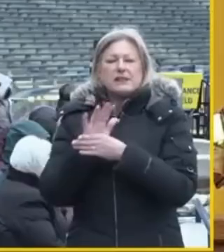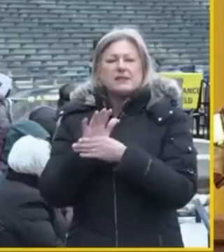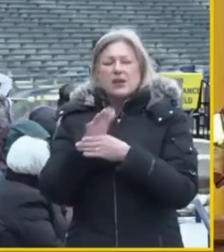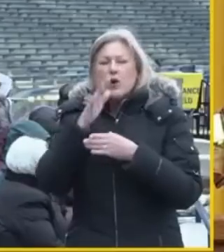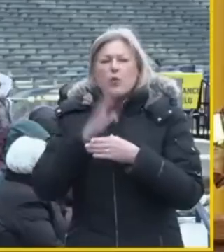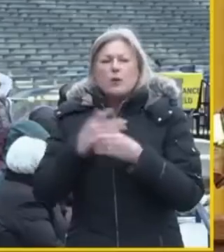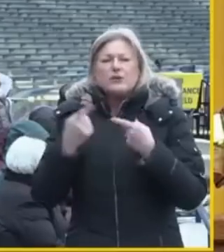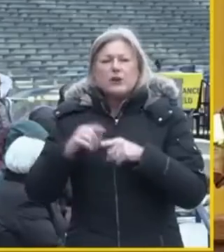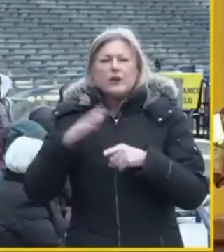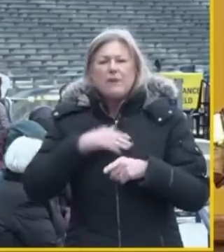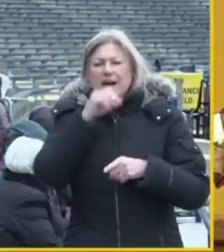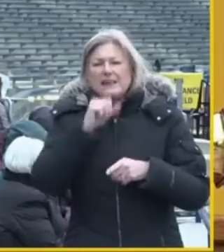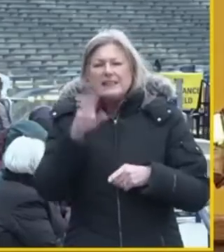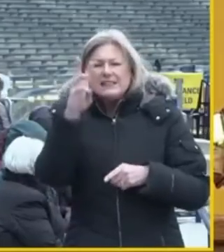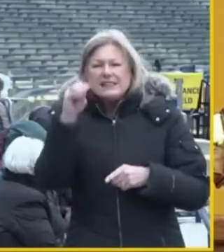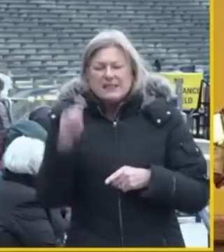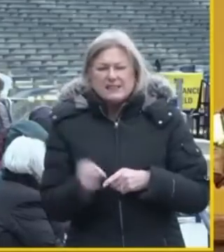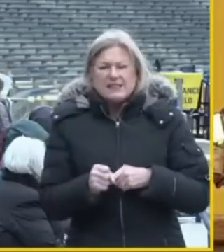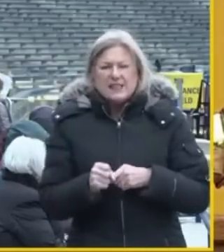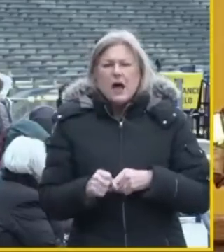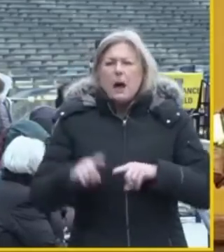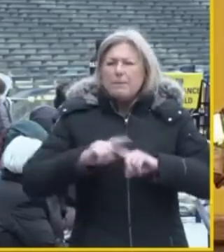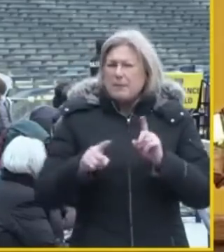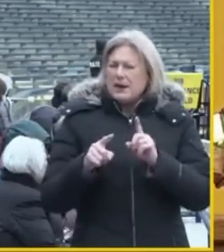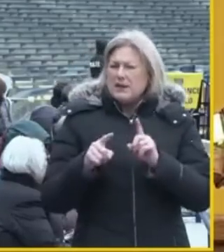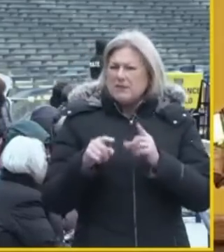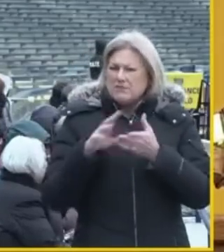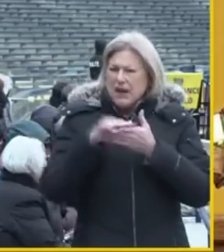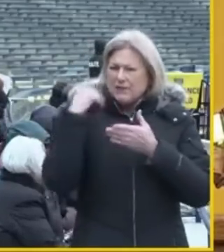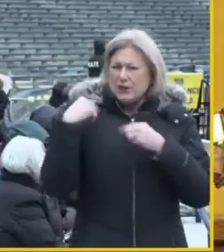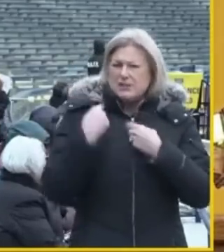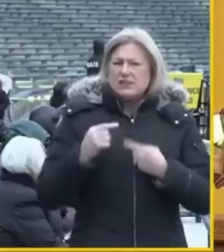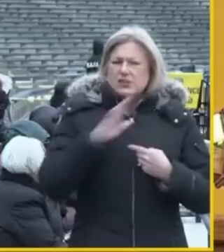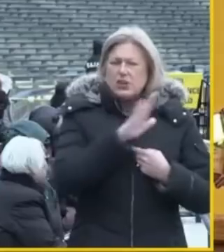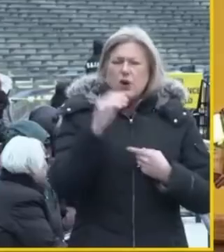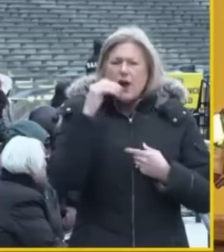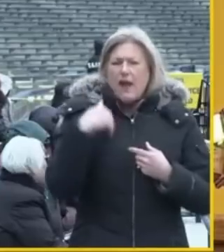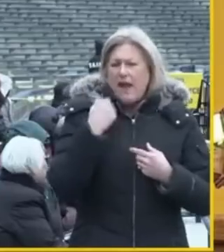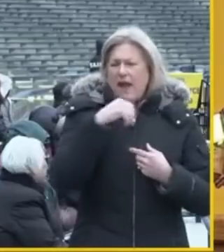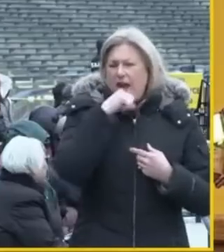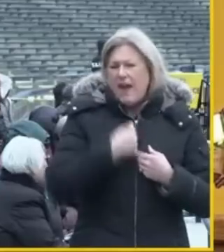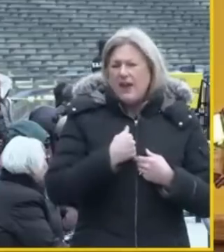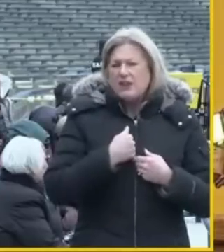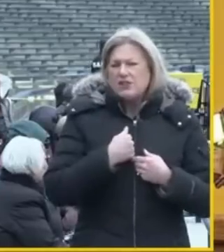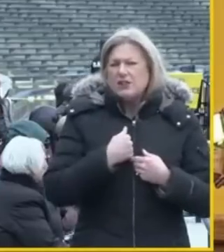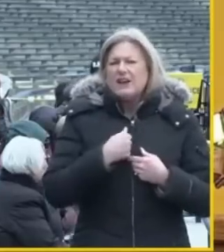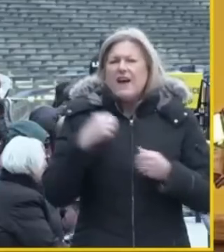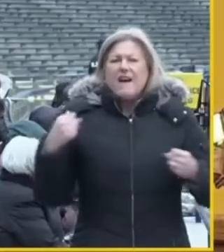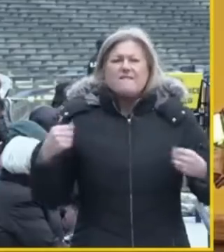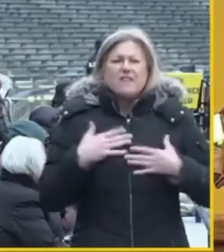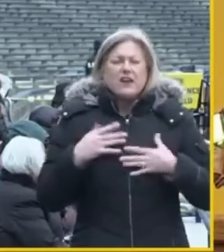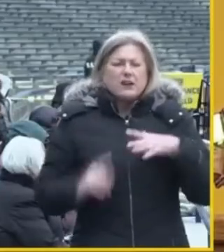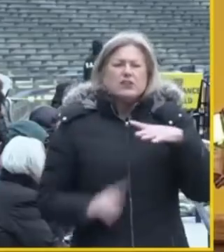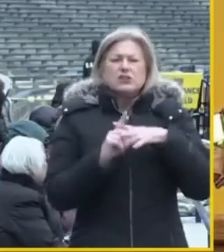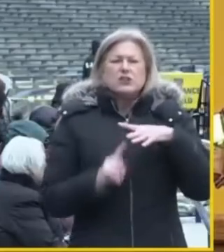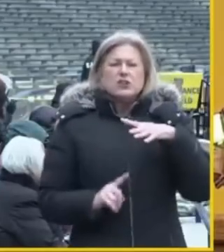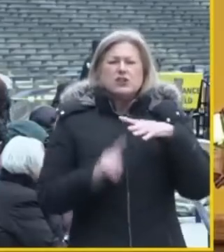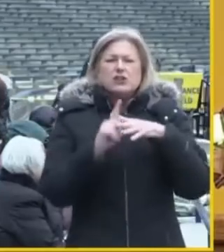but if there's one thing I have learned since I was your age it's that fear can show up at every stage of your life